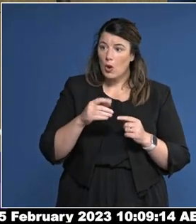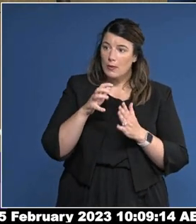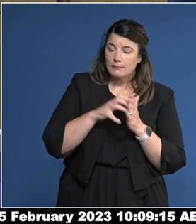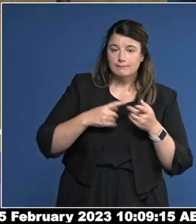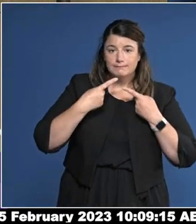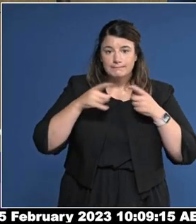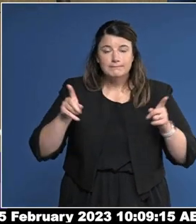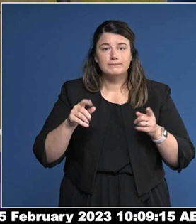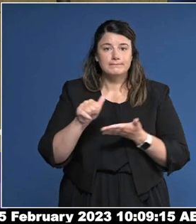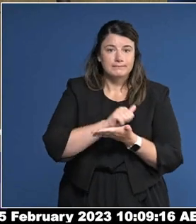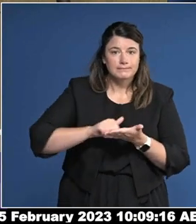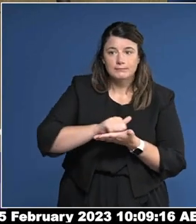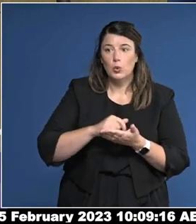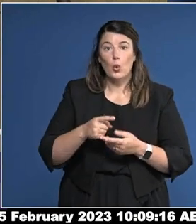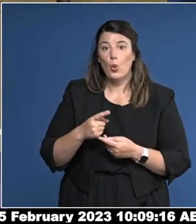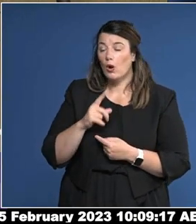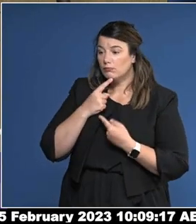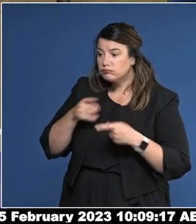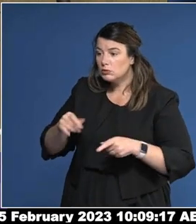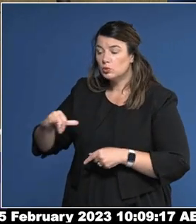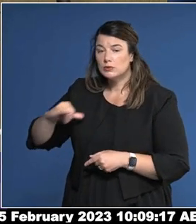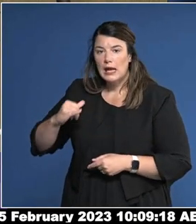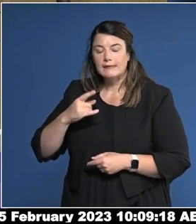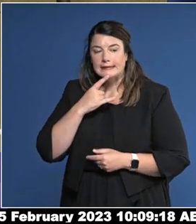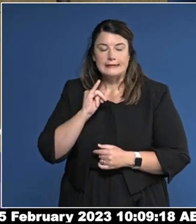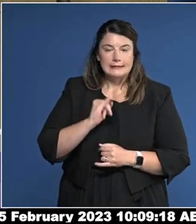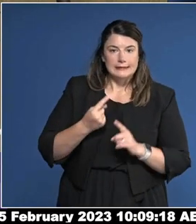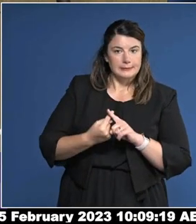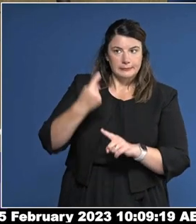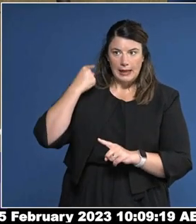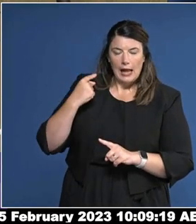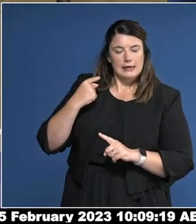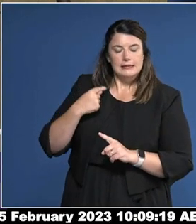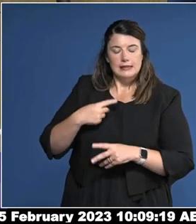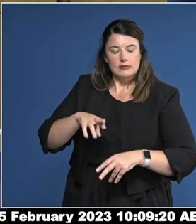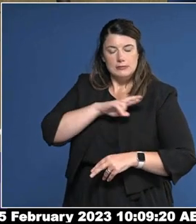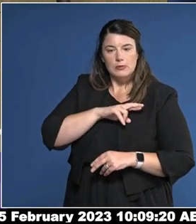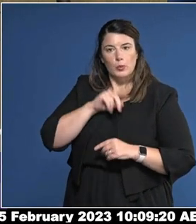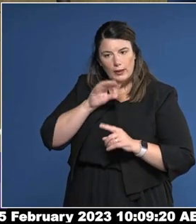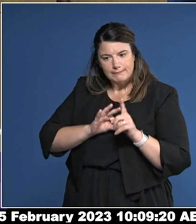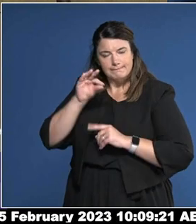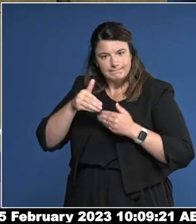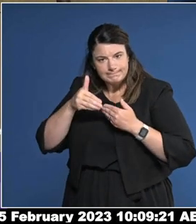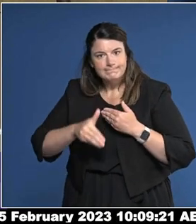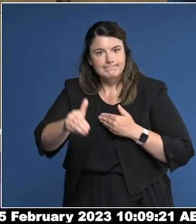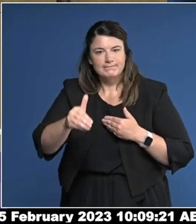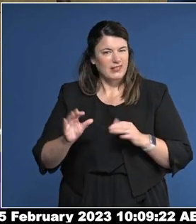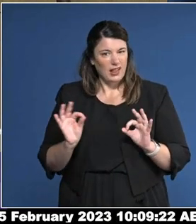staff regretting the failures of the past and acknowledging responsibility. The board remains largely unchanged.